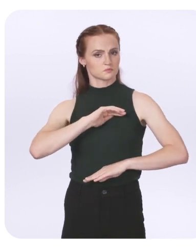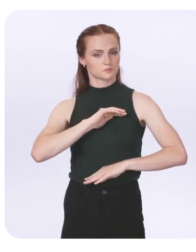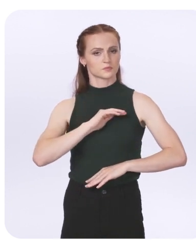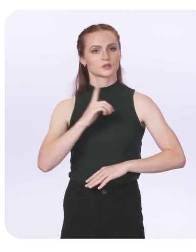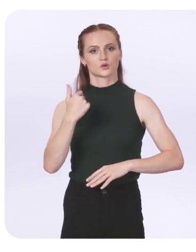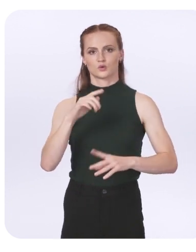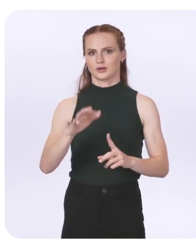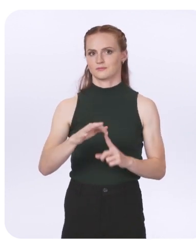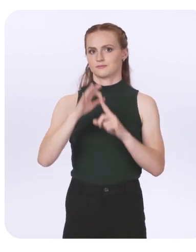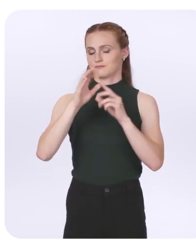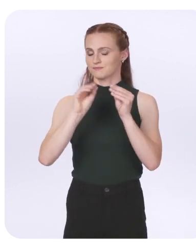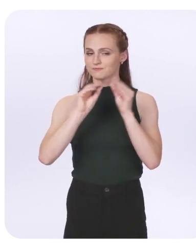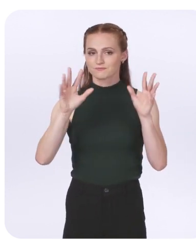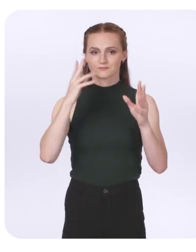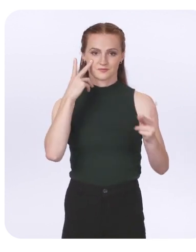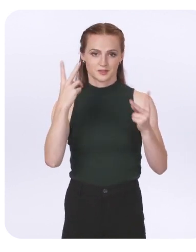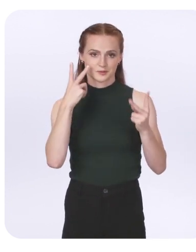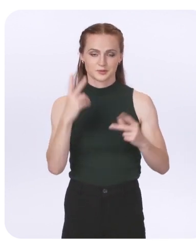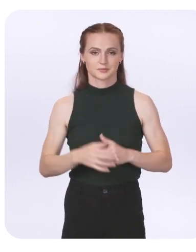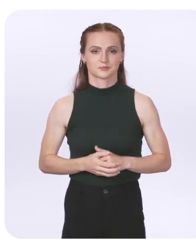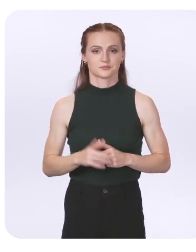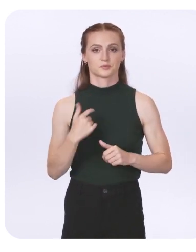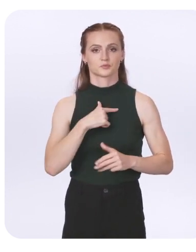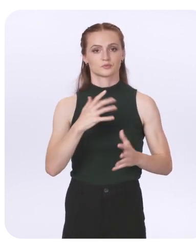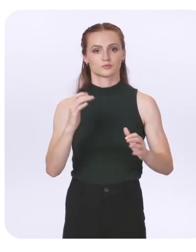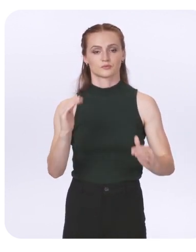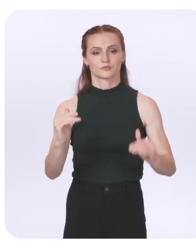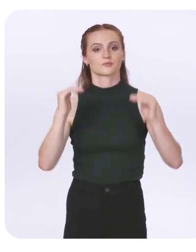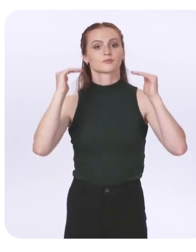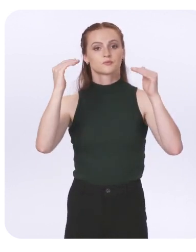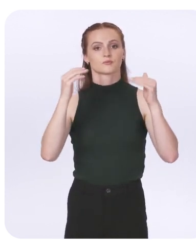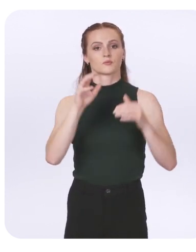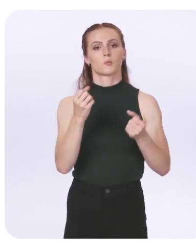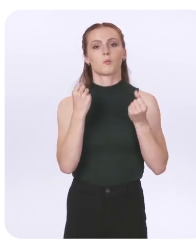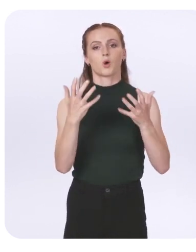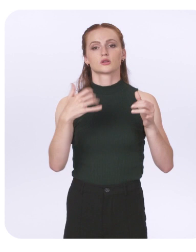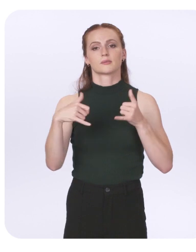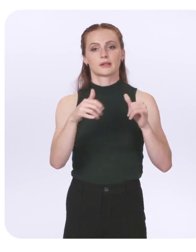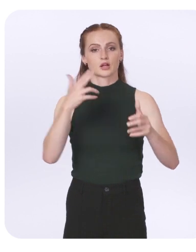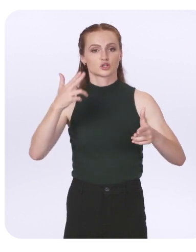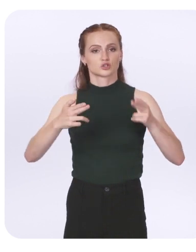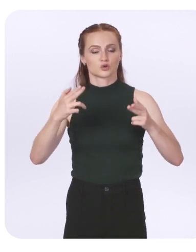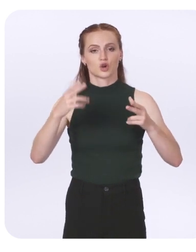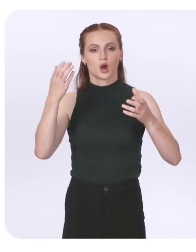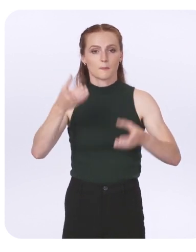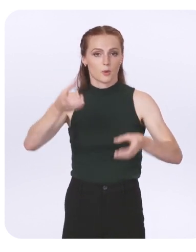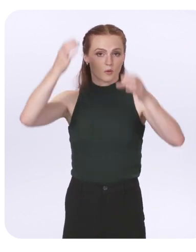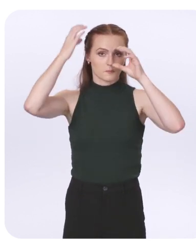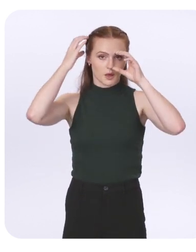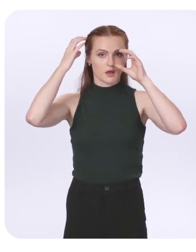We wanted to raise the bar for what a multiplayer shooter on a mobile VR headset could deliver graphically.